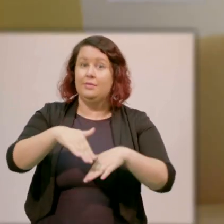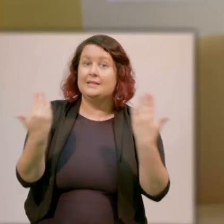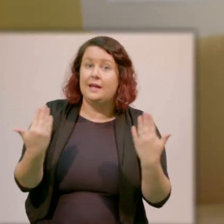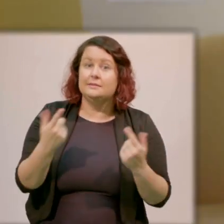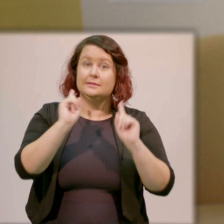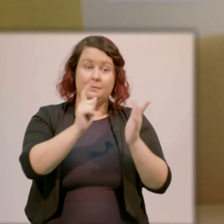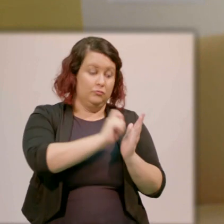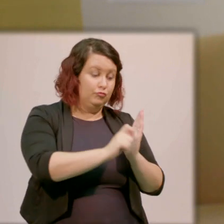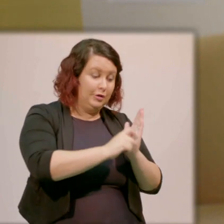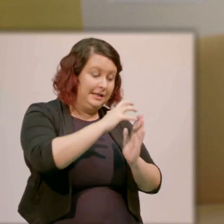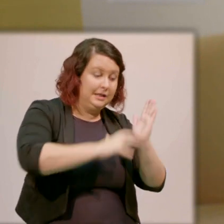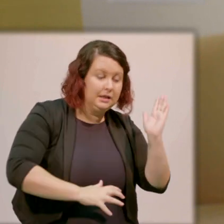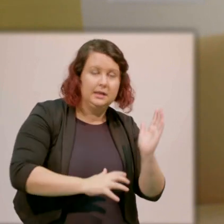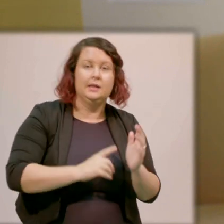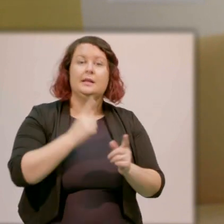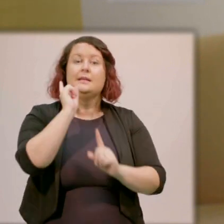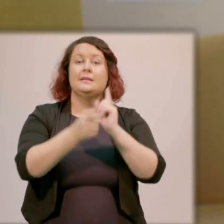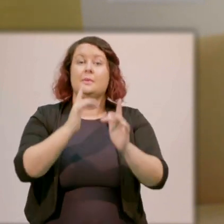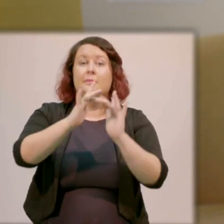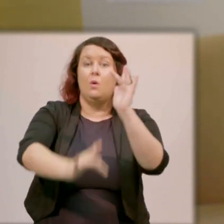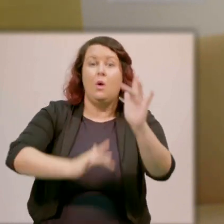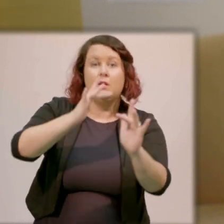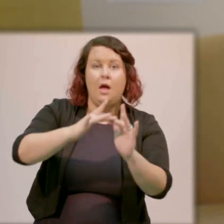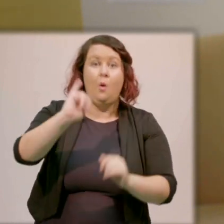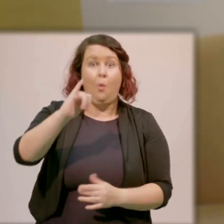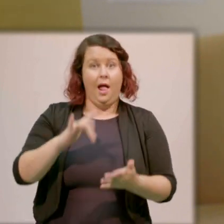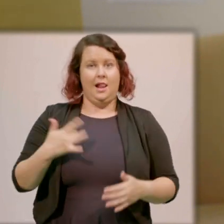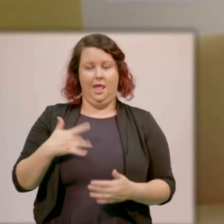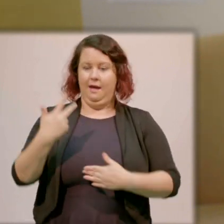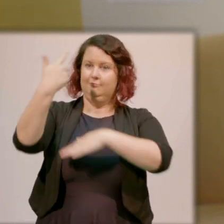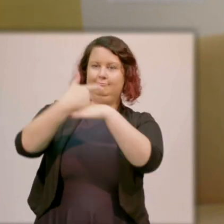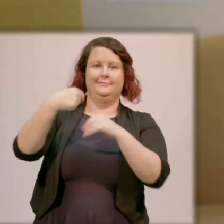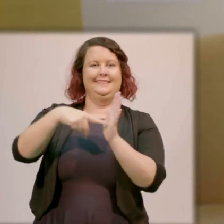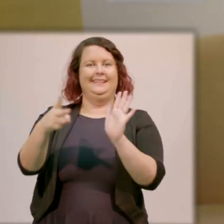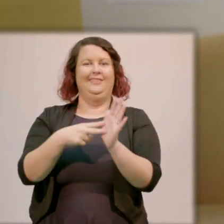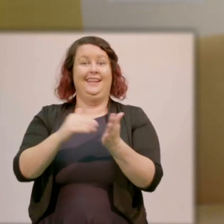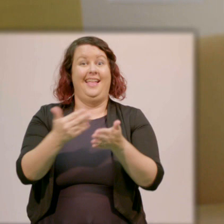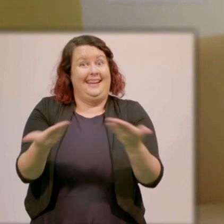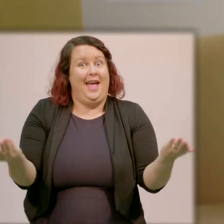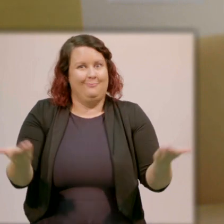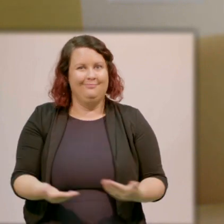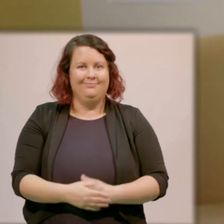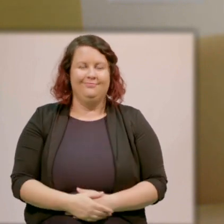We read and engage with many multimodal texts during the day. Sometimes these will be in print. Other times those will be digital.